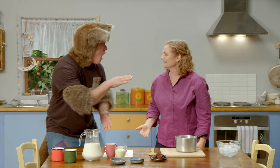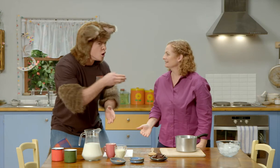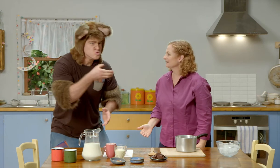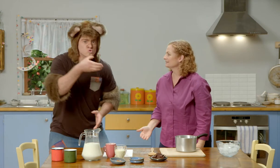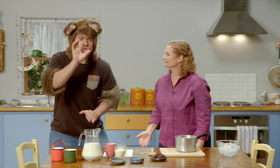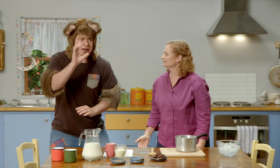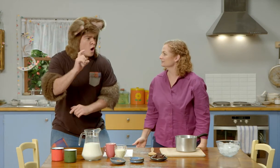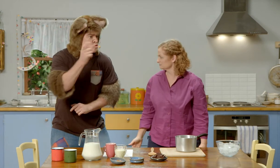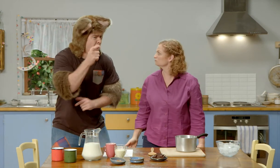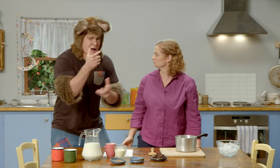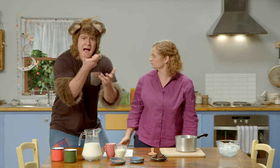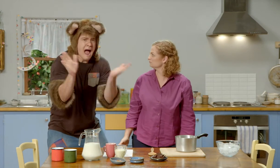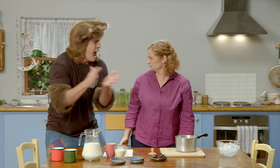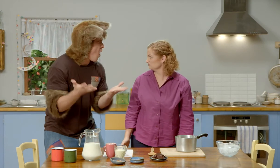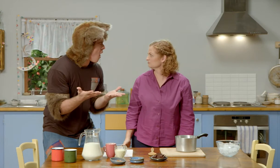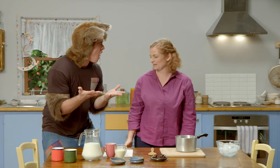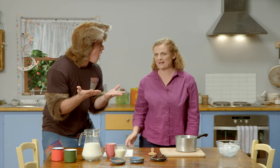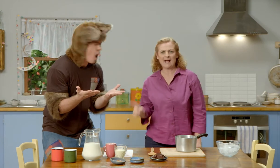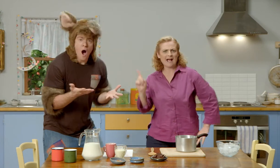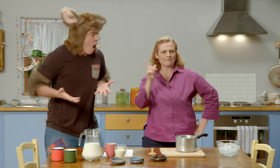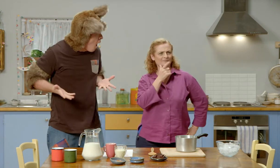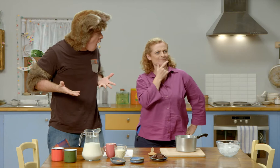Oh, drink chocolate? How?